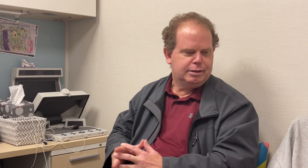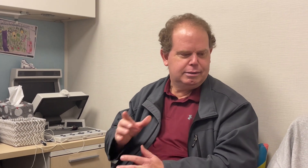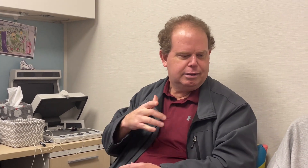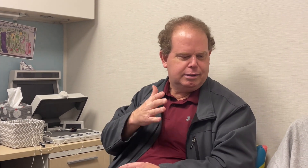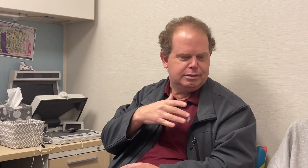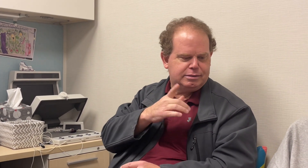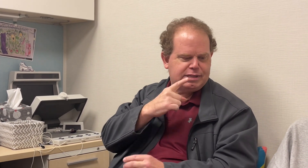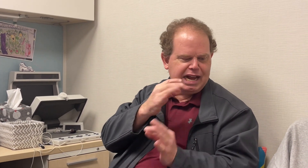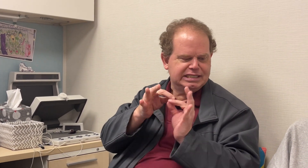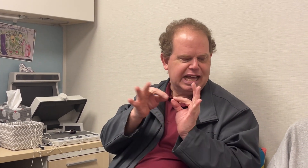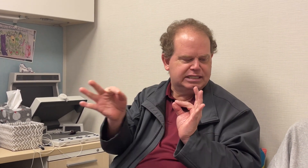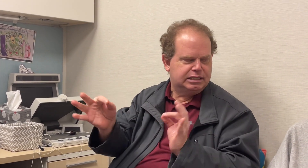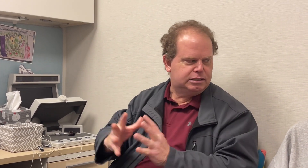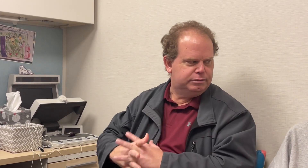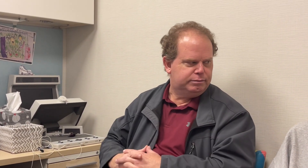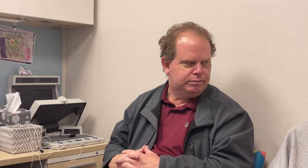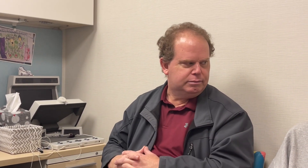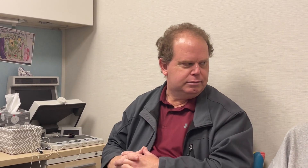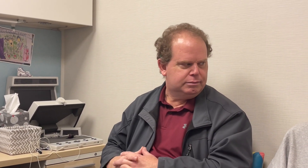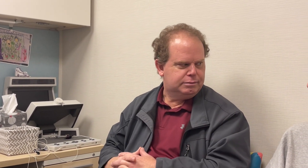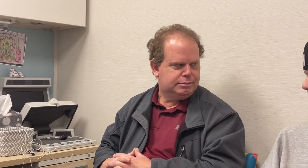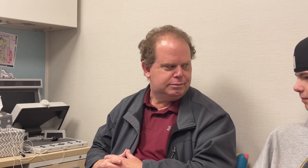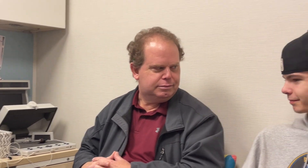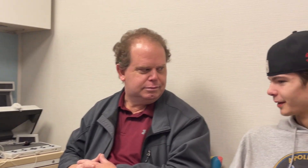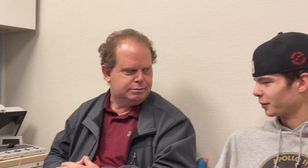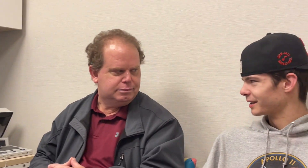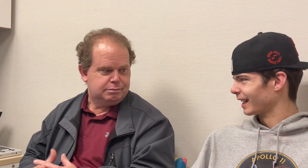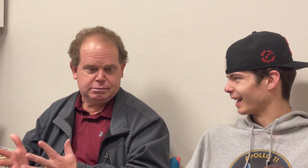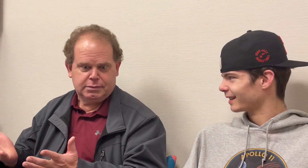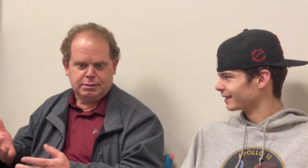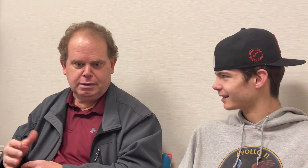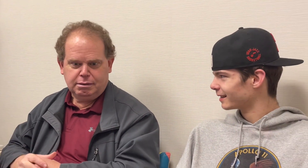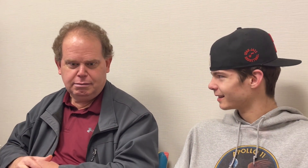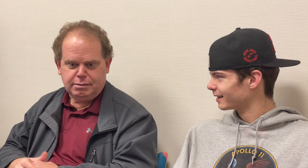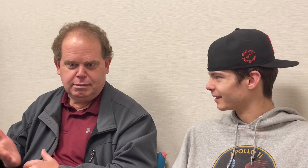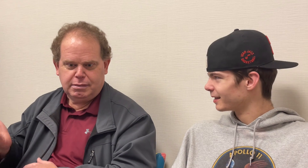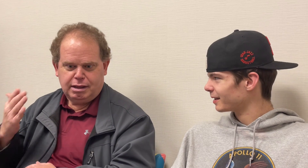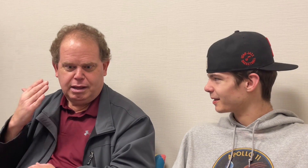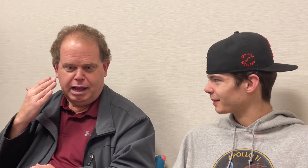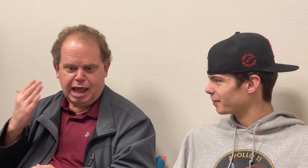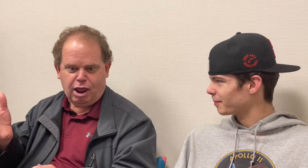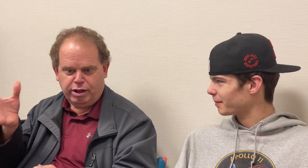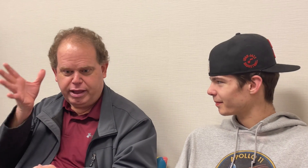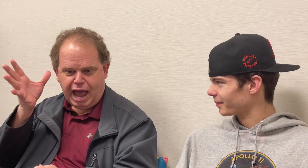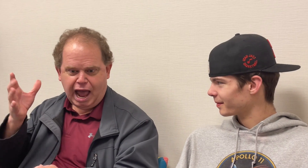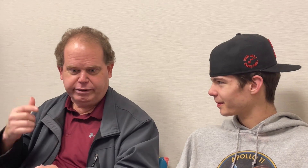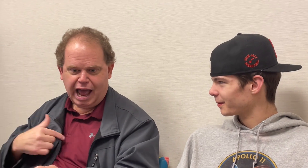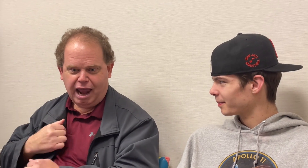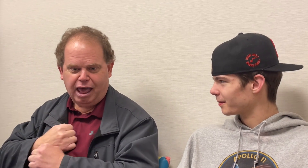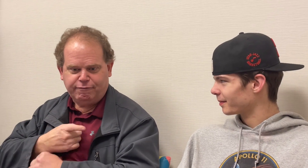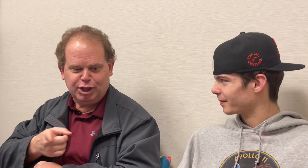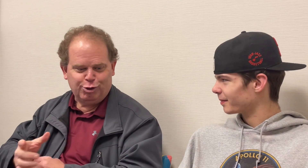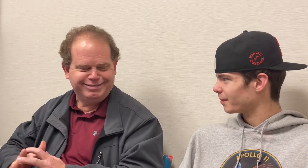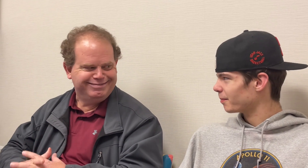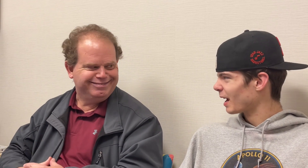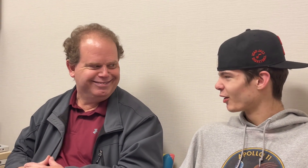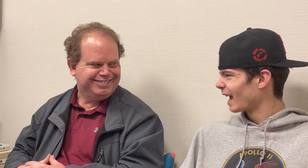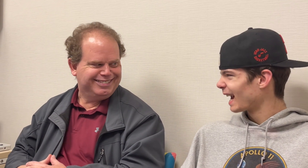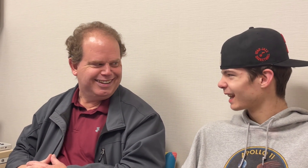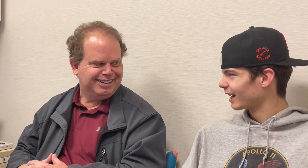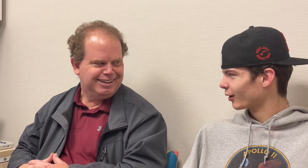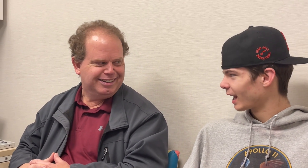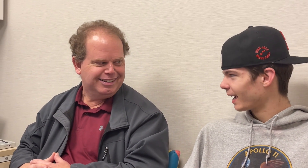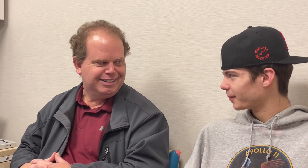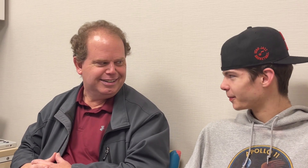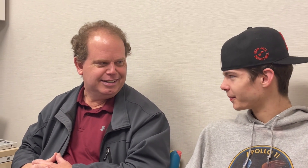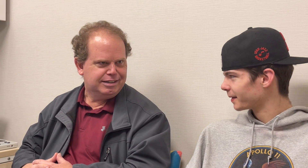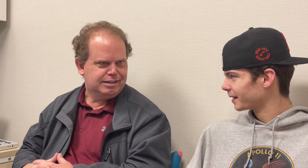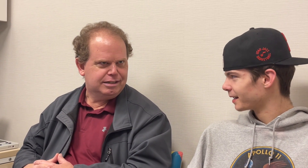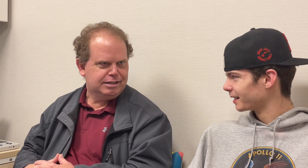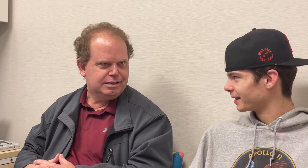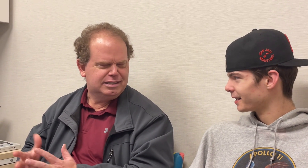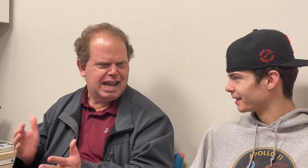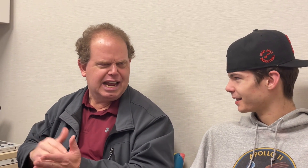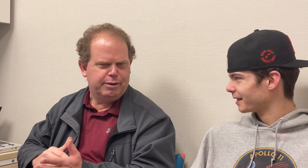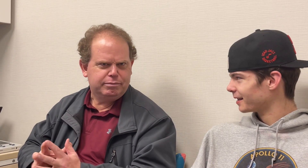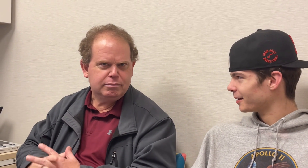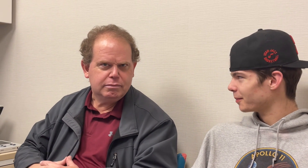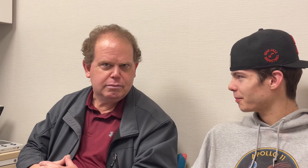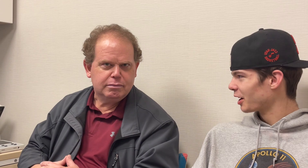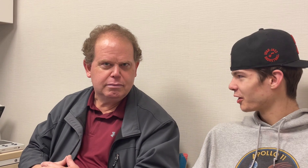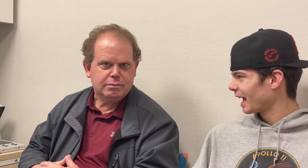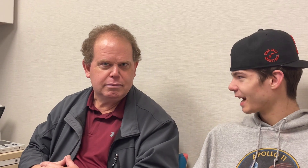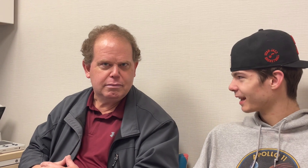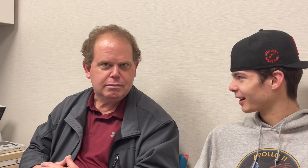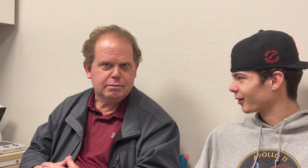great Mary had a little L little do Mary had a little lamb than Mary had a little